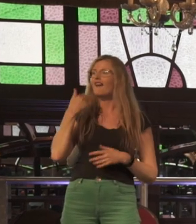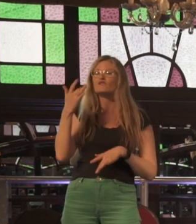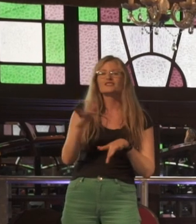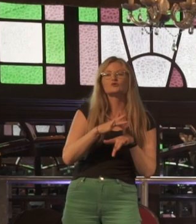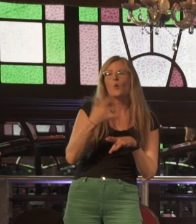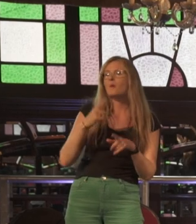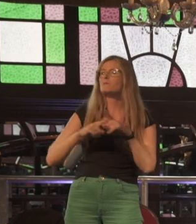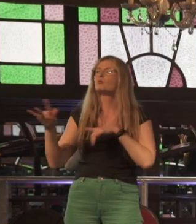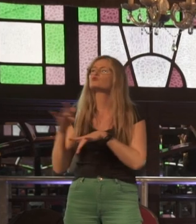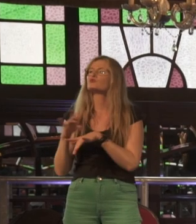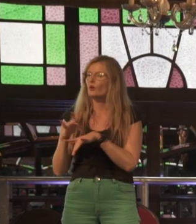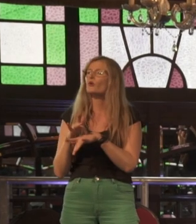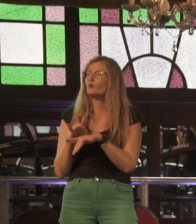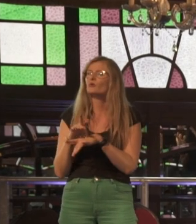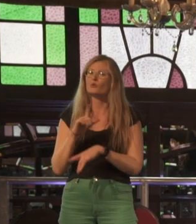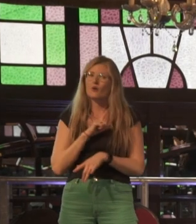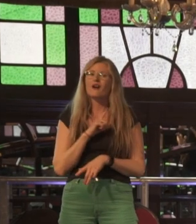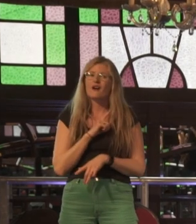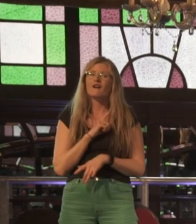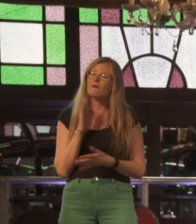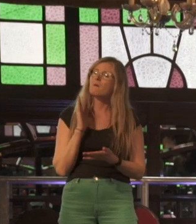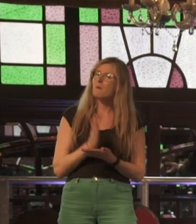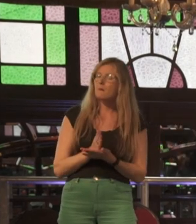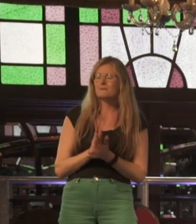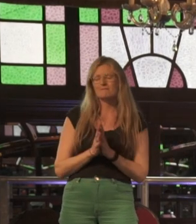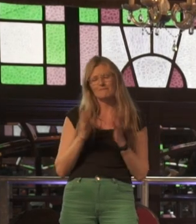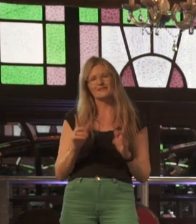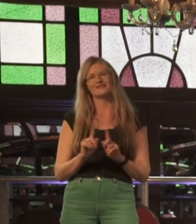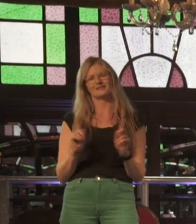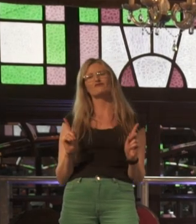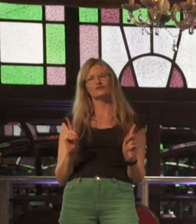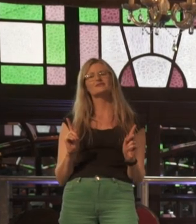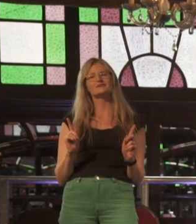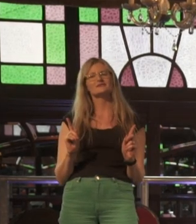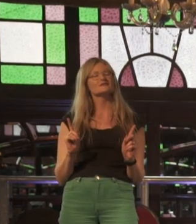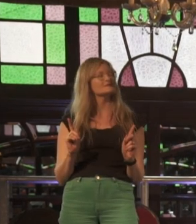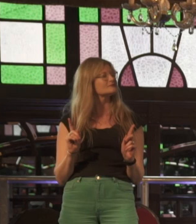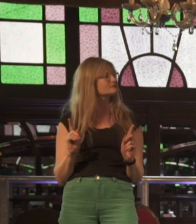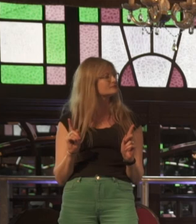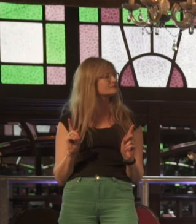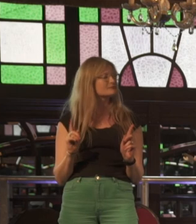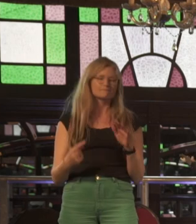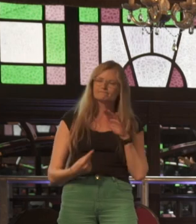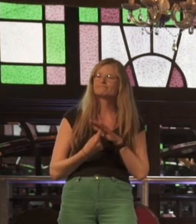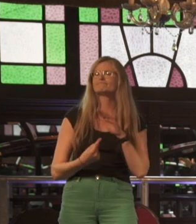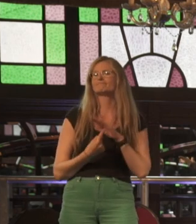because it really does make a huge difference. And I think it's something that I think a lot more people